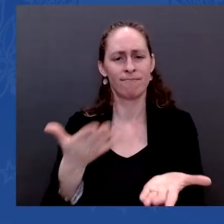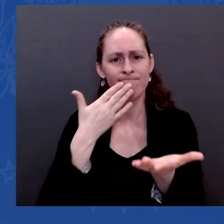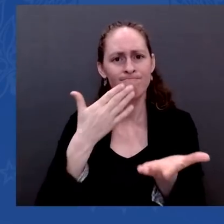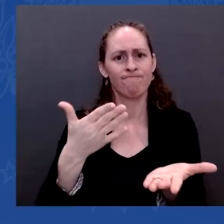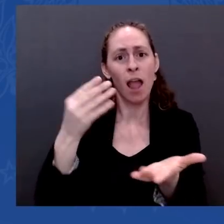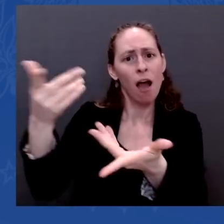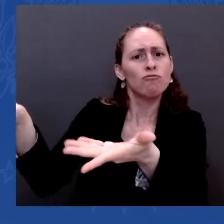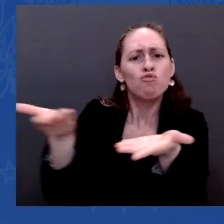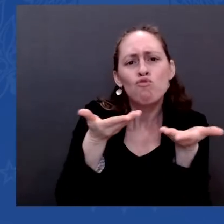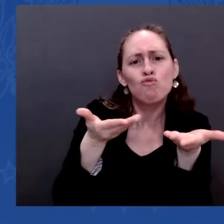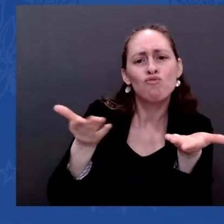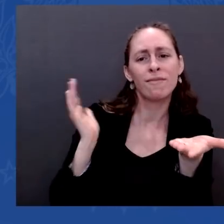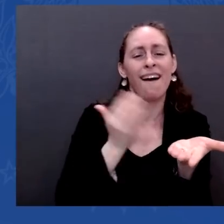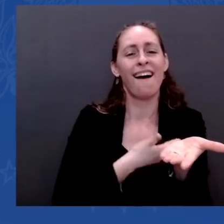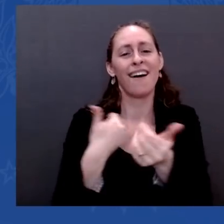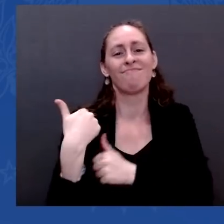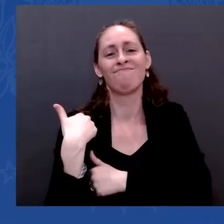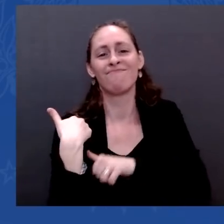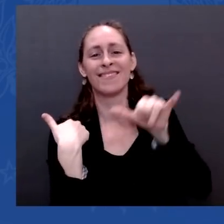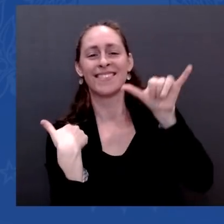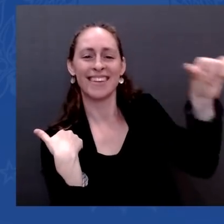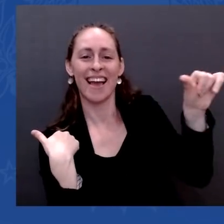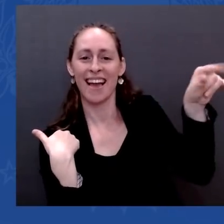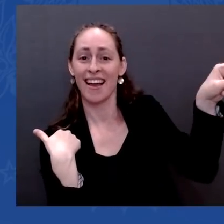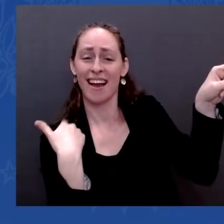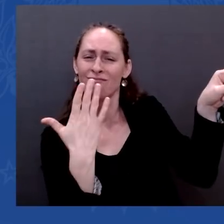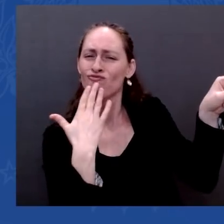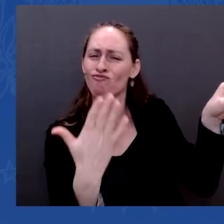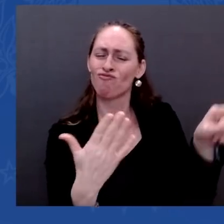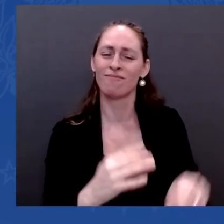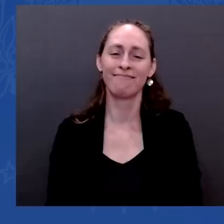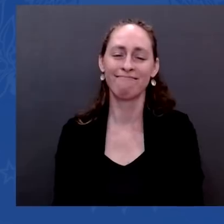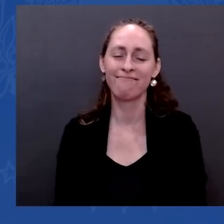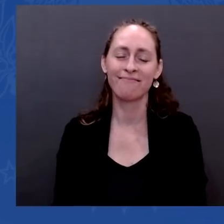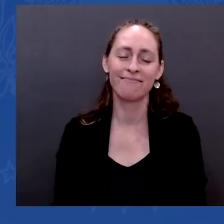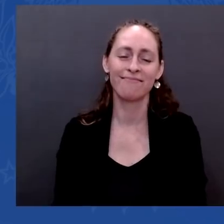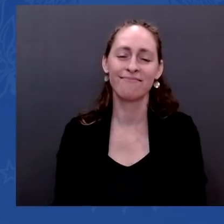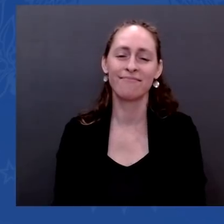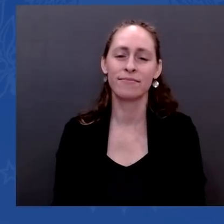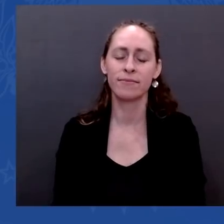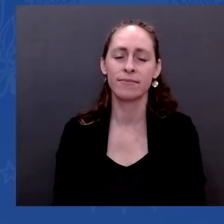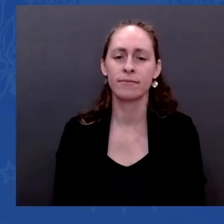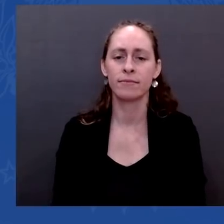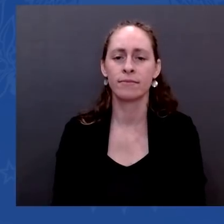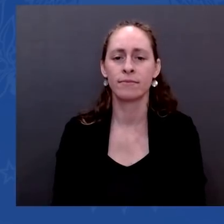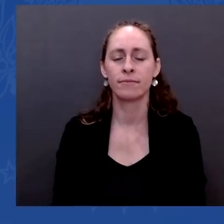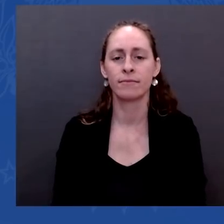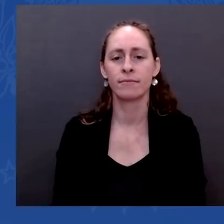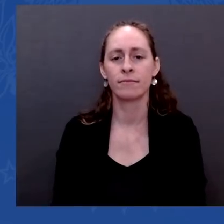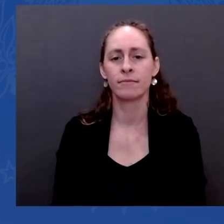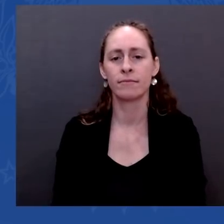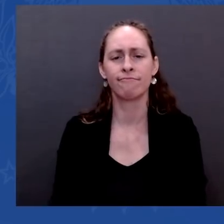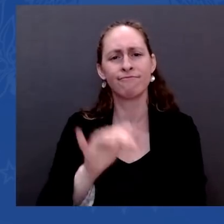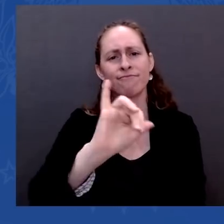We also discussed the challenges we're facing to the international order from China, along with Russia and other competitors